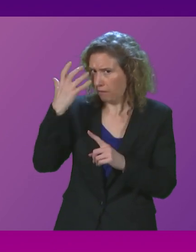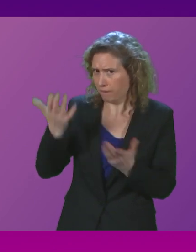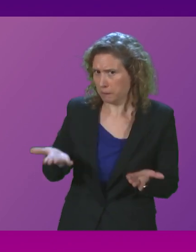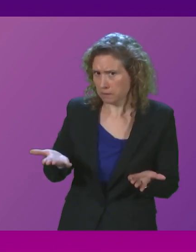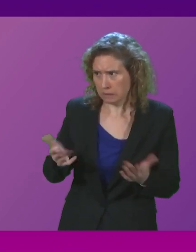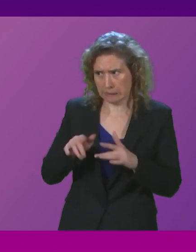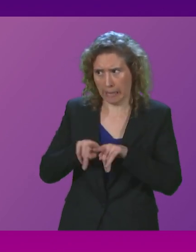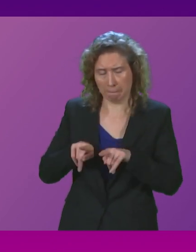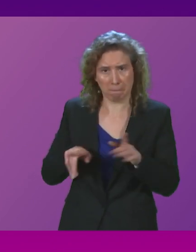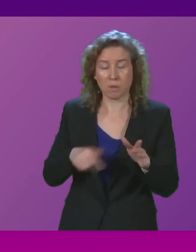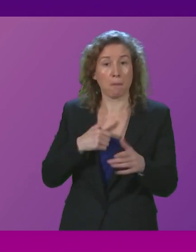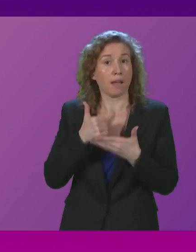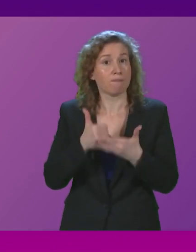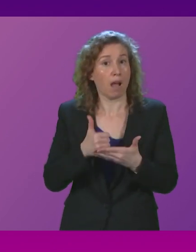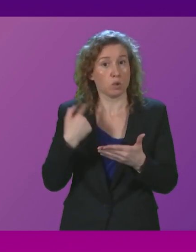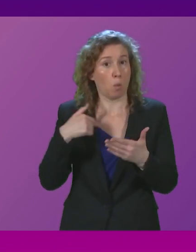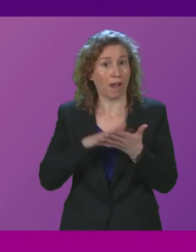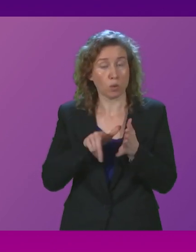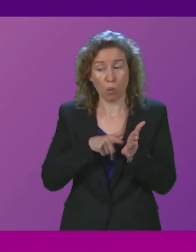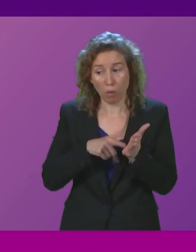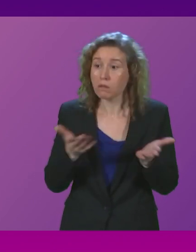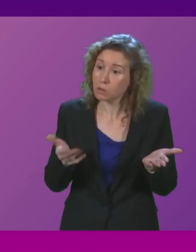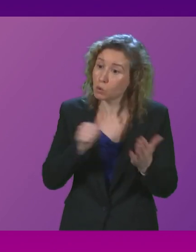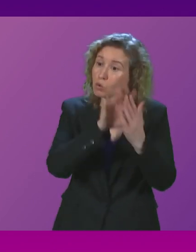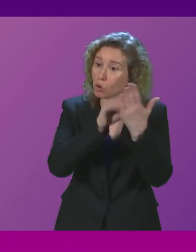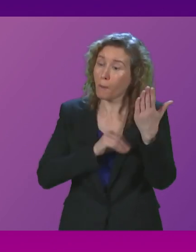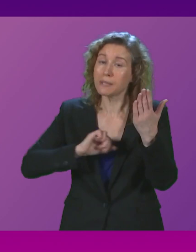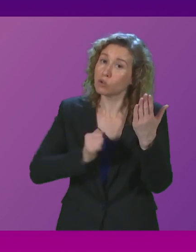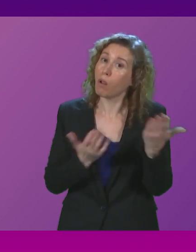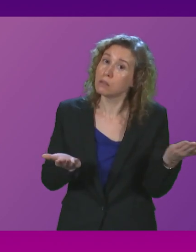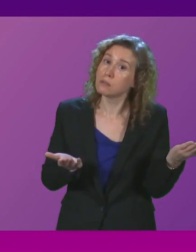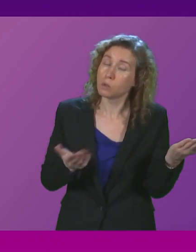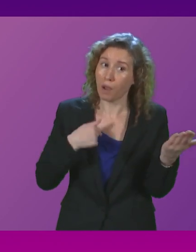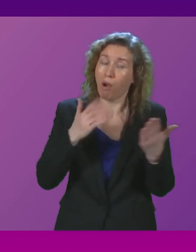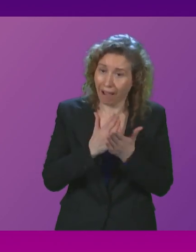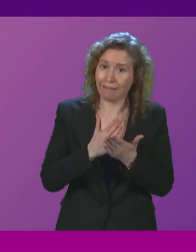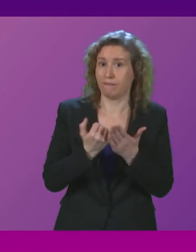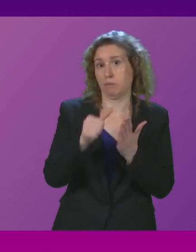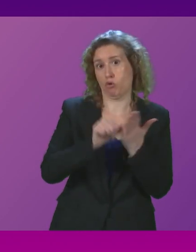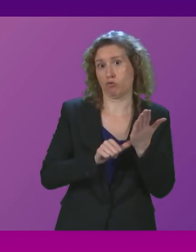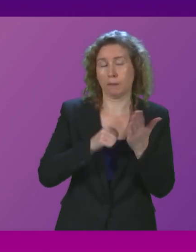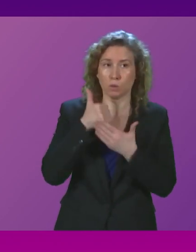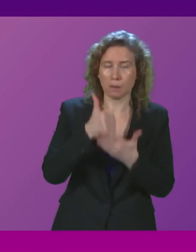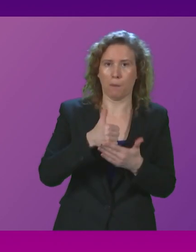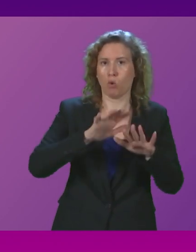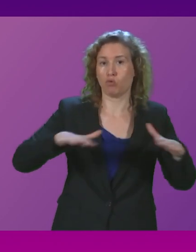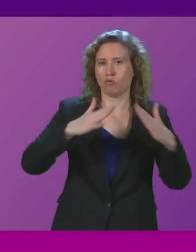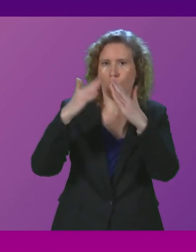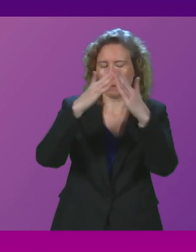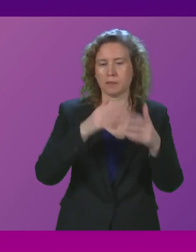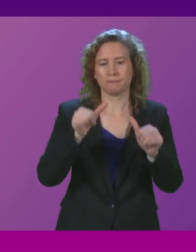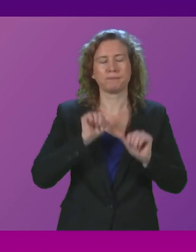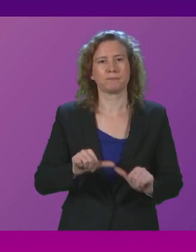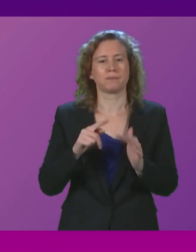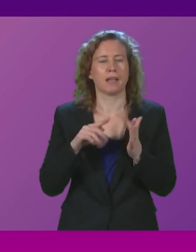My advice to Whitehall is simple ... you had best be copying Scotland’s initiatives.”